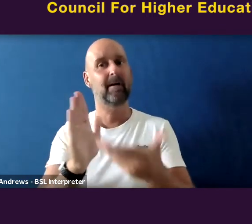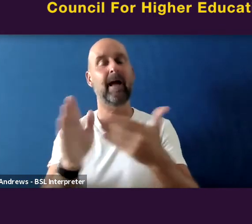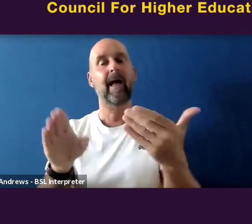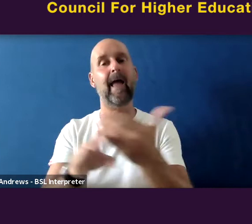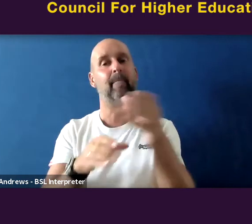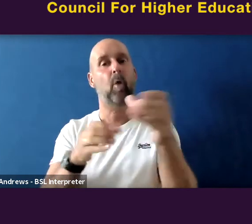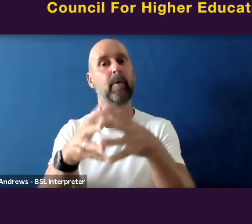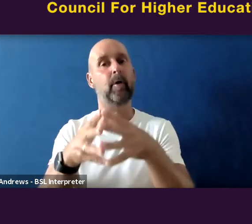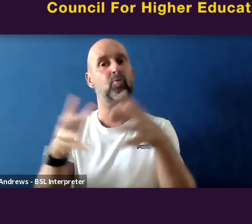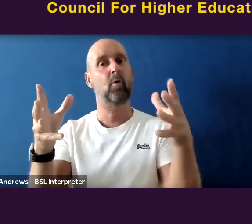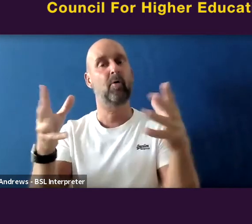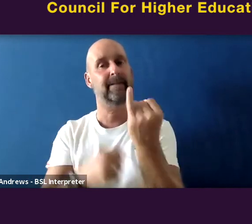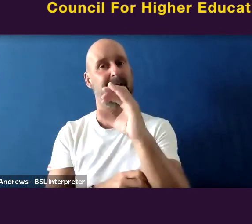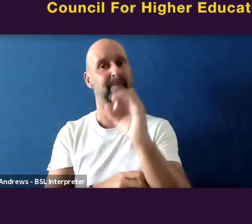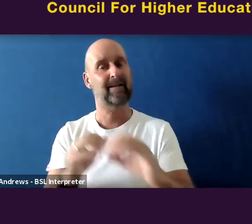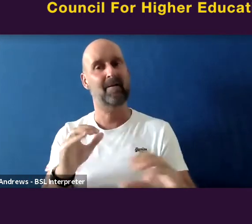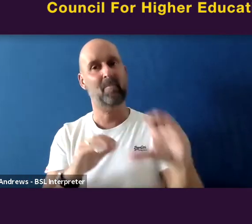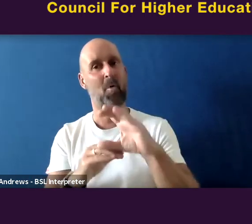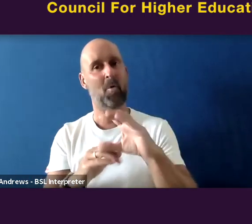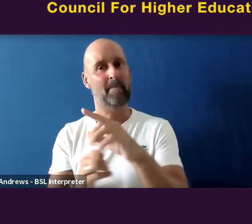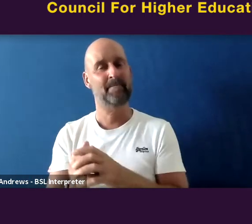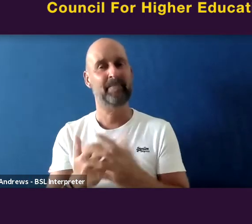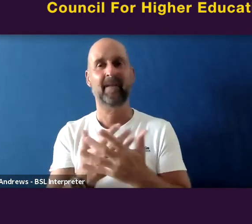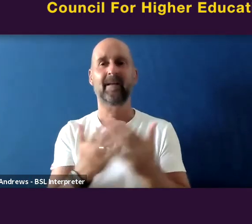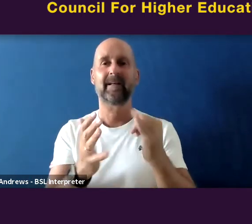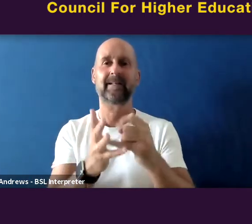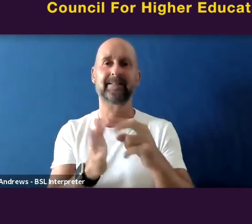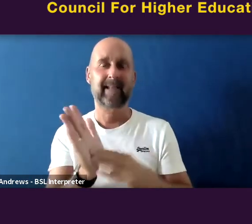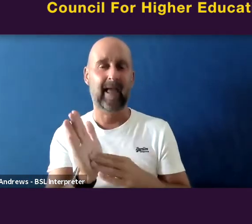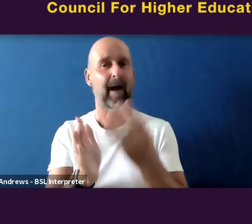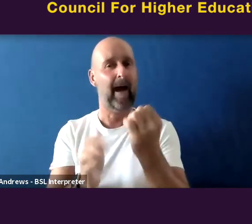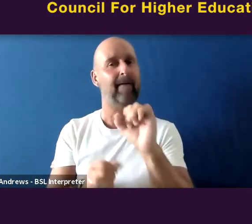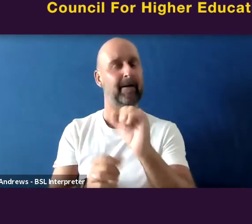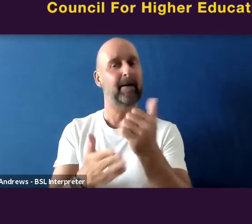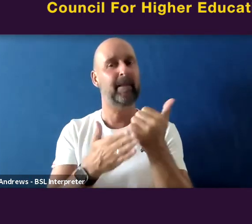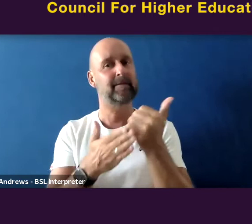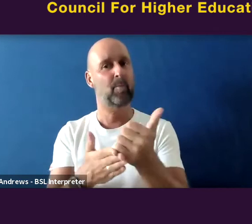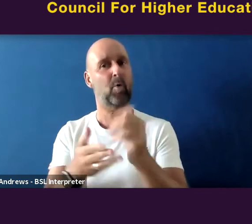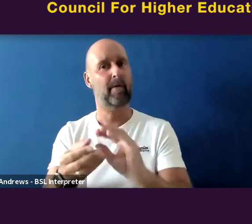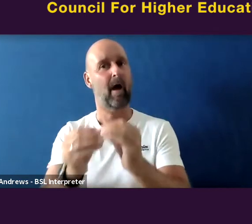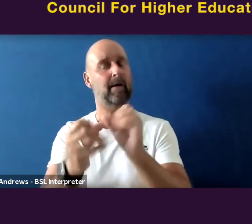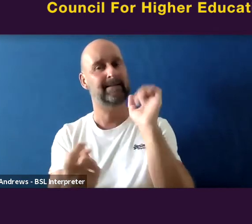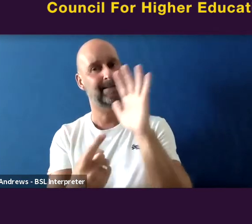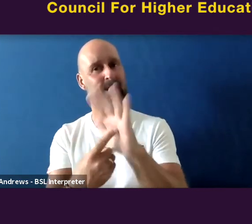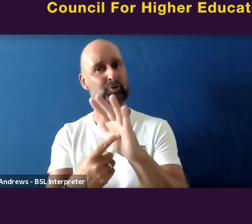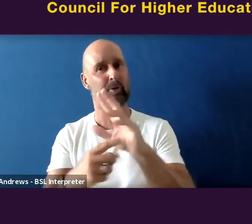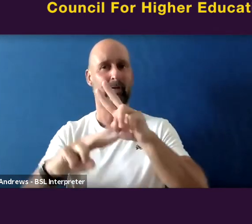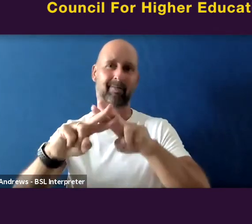and we have many advocates in STEM areas who would support the #ArtIsEssential campaign.